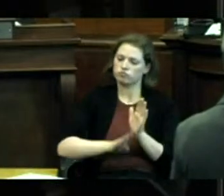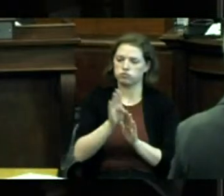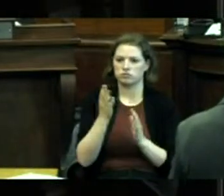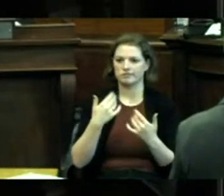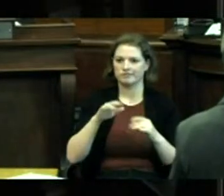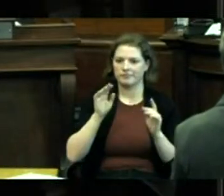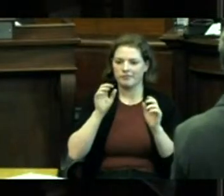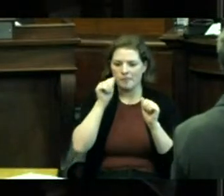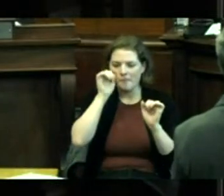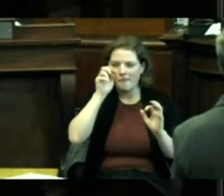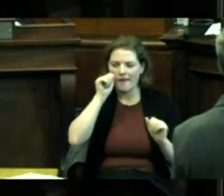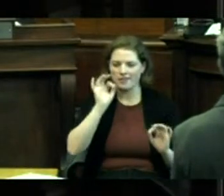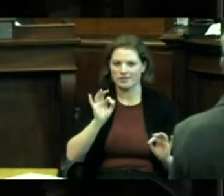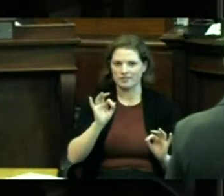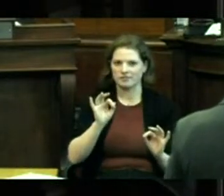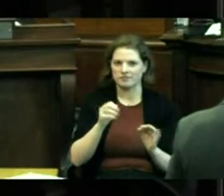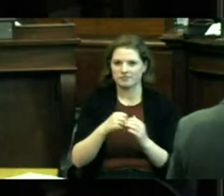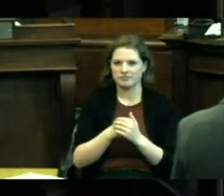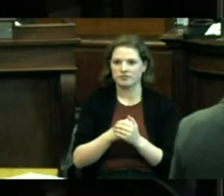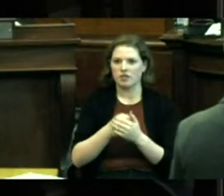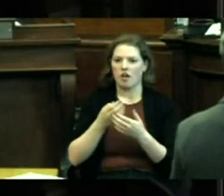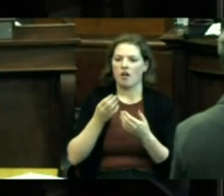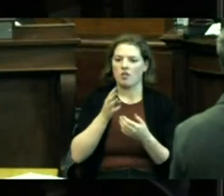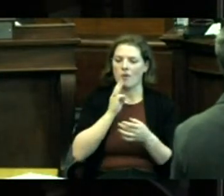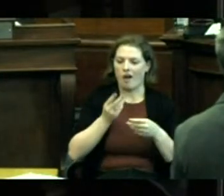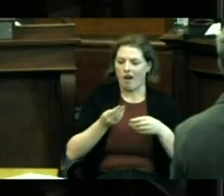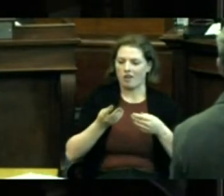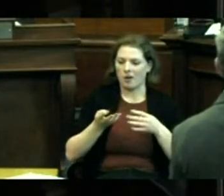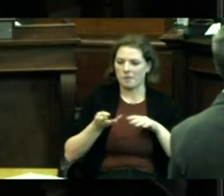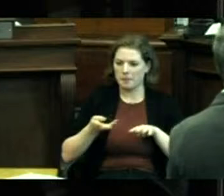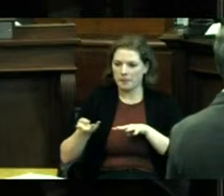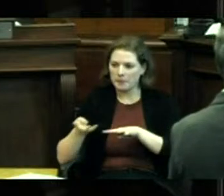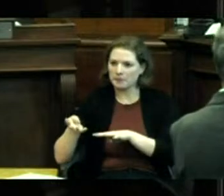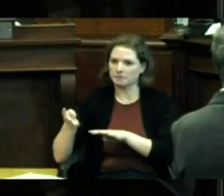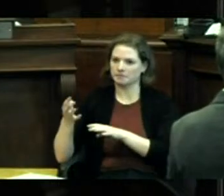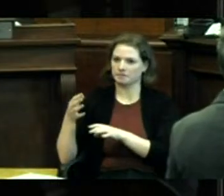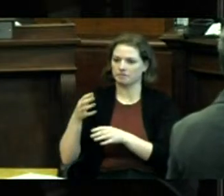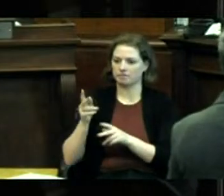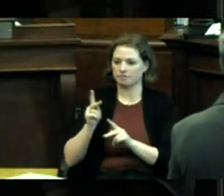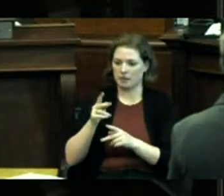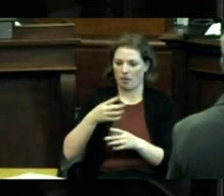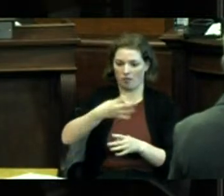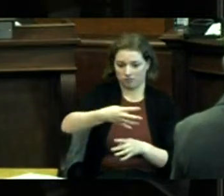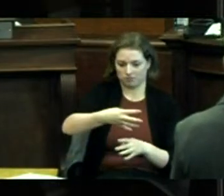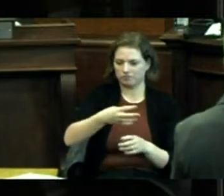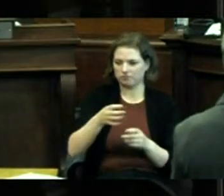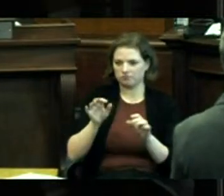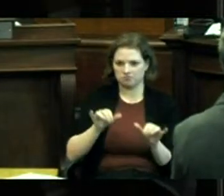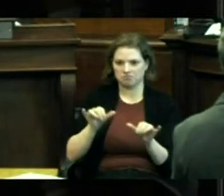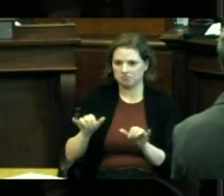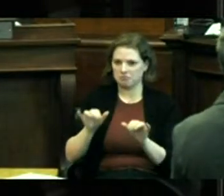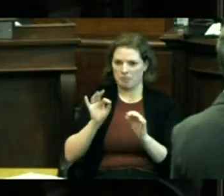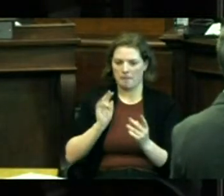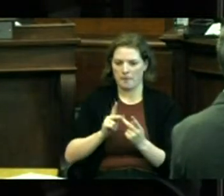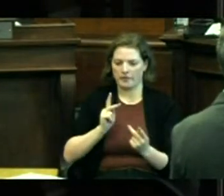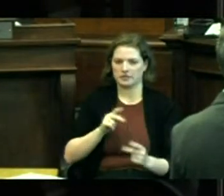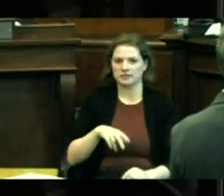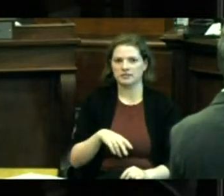seeing today. Water quality as it leaves Rush reservoir is fantastic. It's just as good as